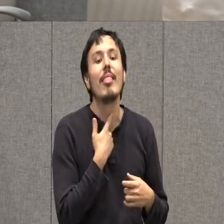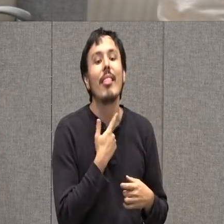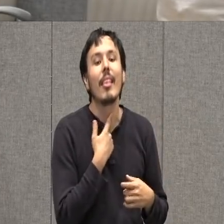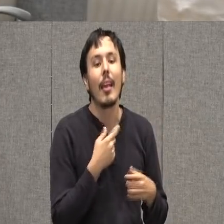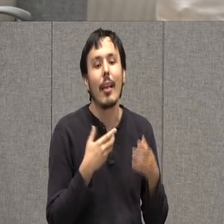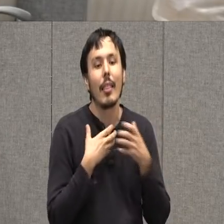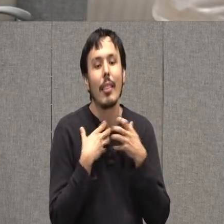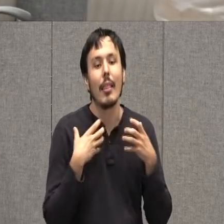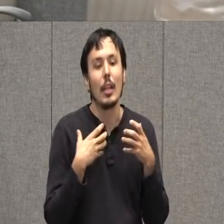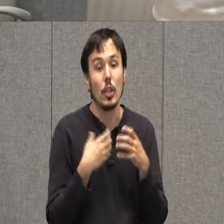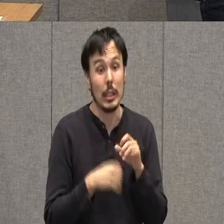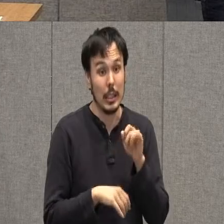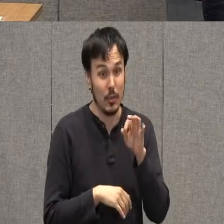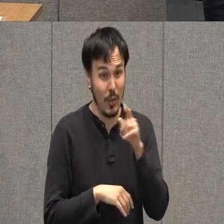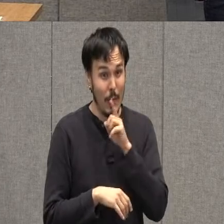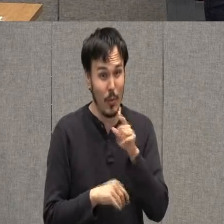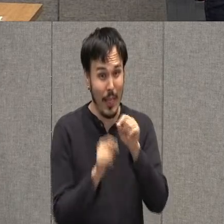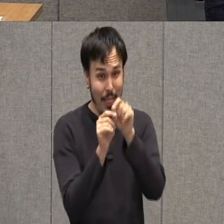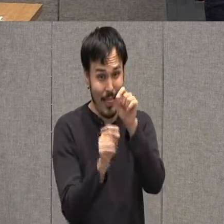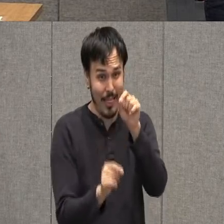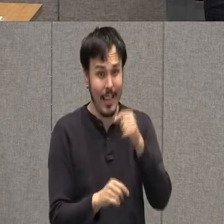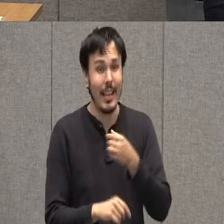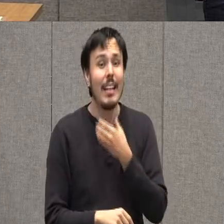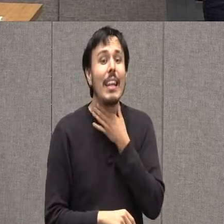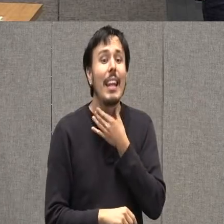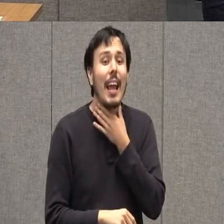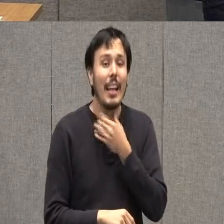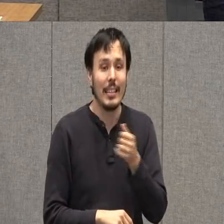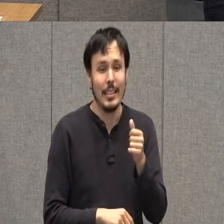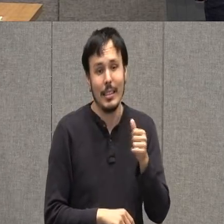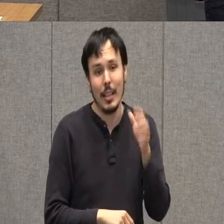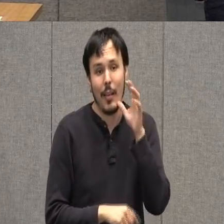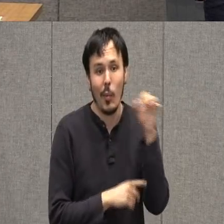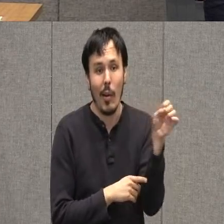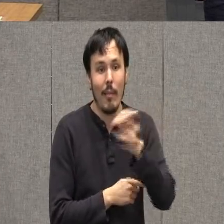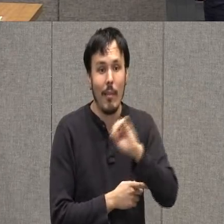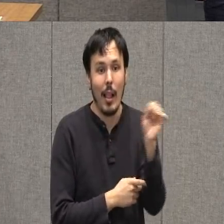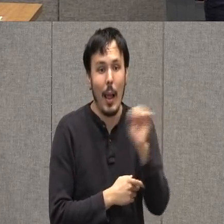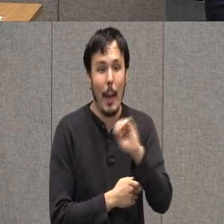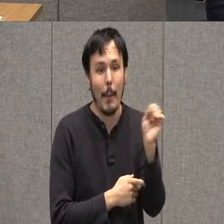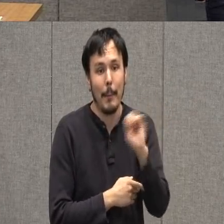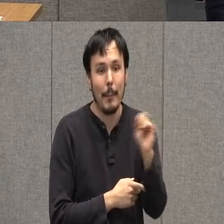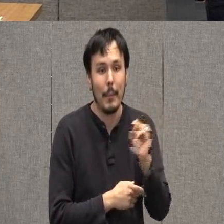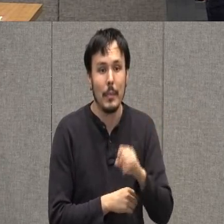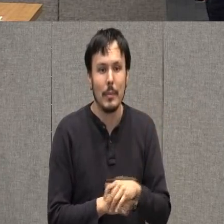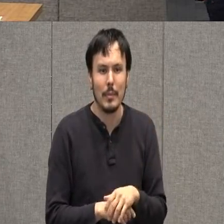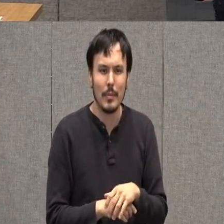your head would flop around all the time. So your neck is actually quite thick. I never thought about it before, but if you feel it,